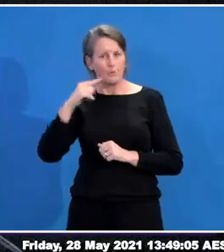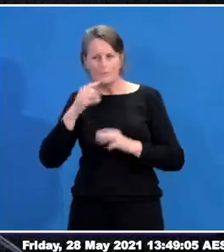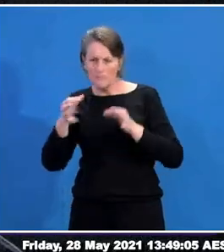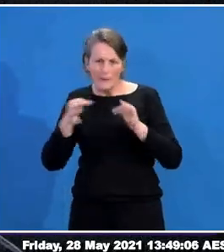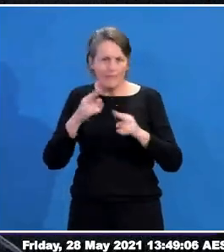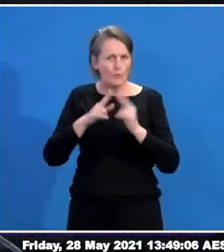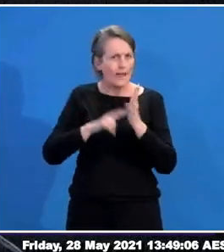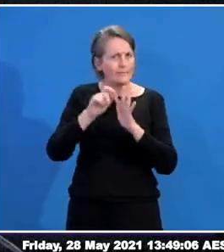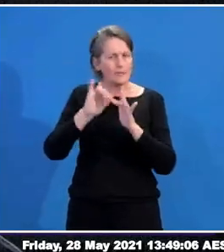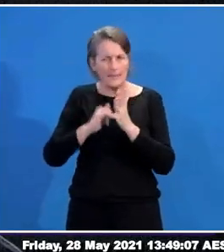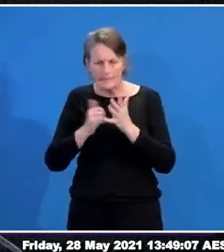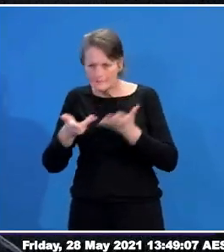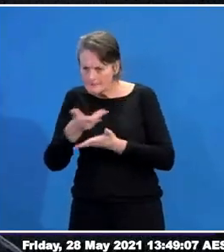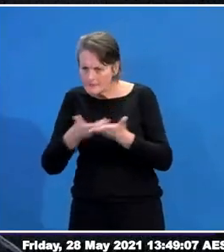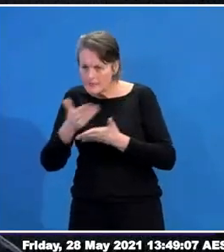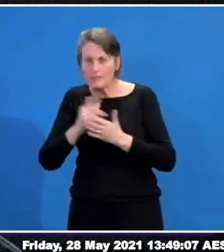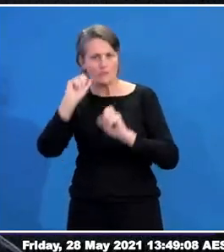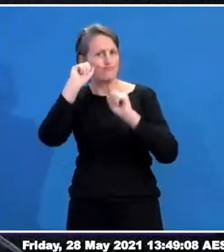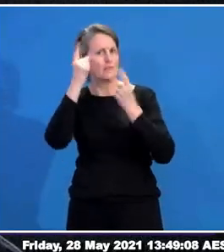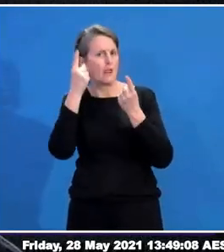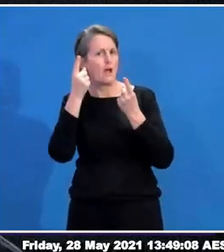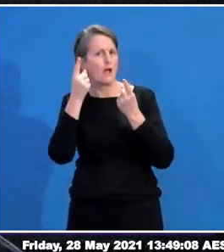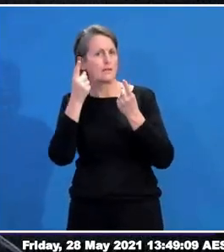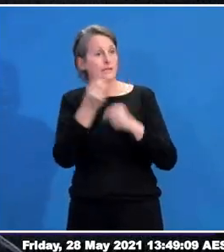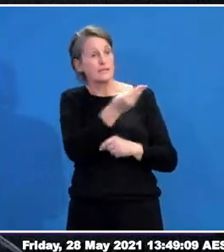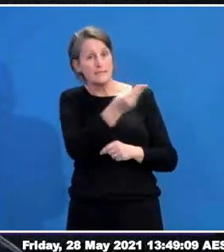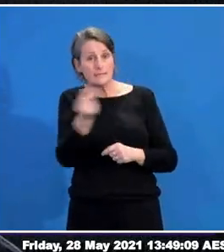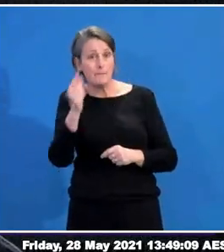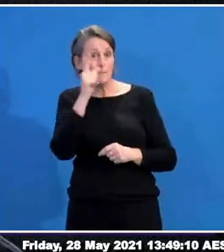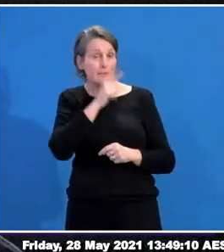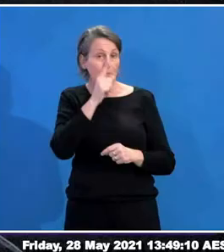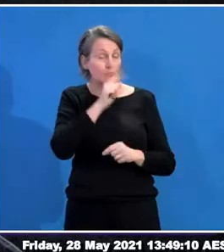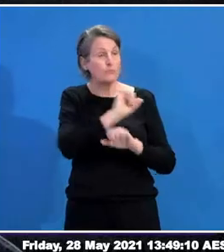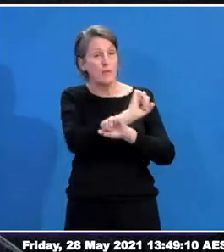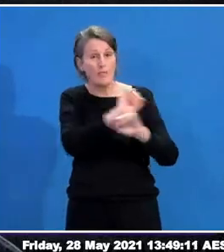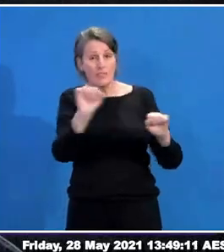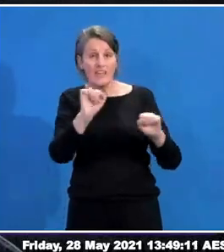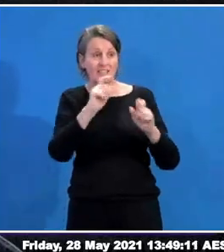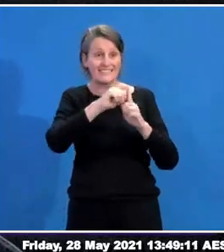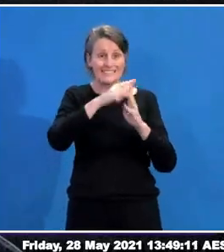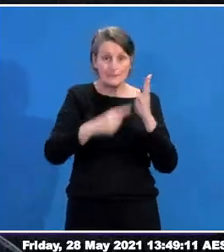that a portion of participants because of their level of function and high support